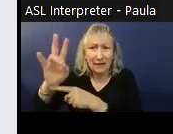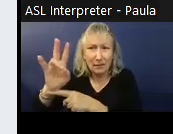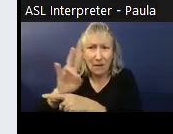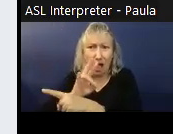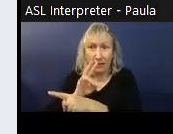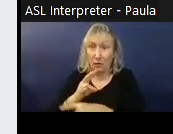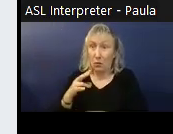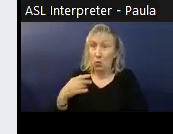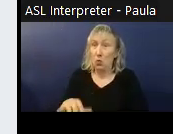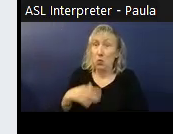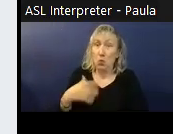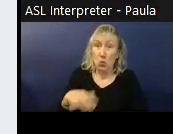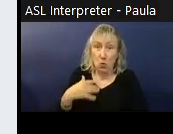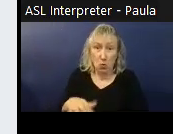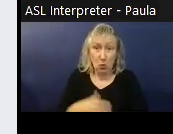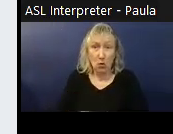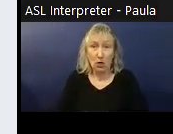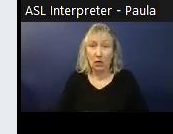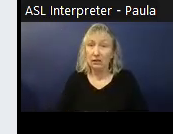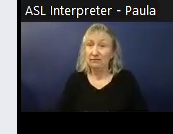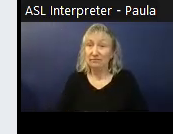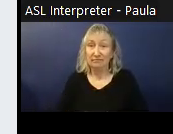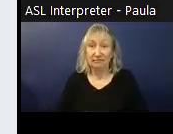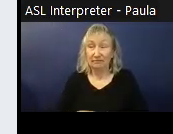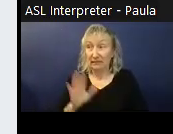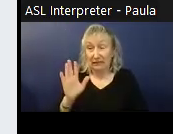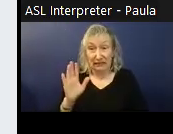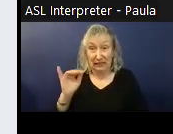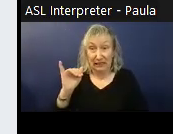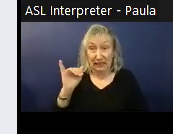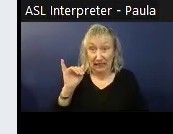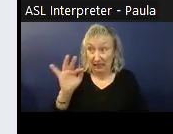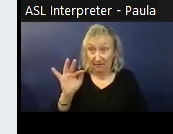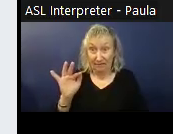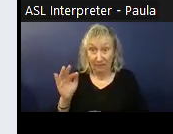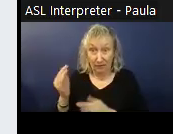which at that point really creates, I think even more of an unsafe situation.